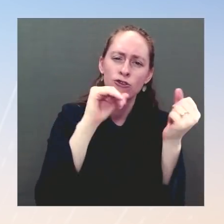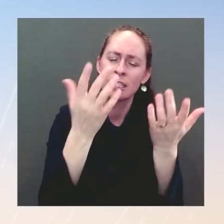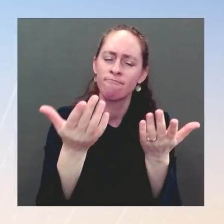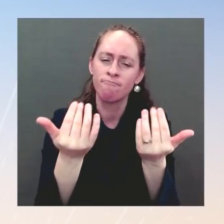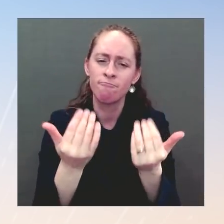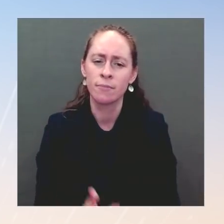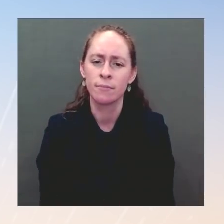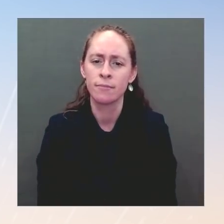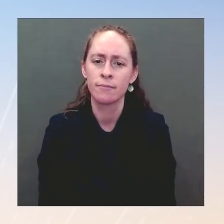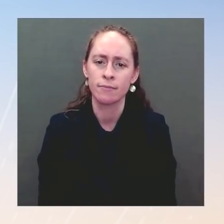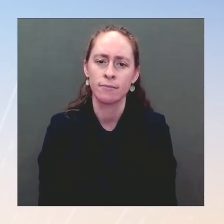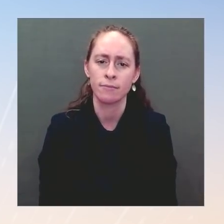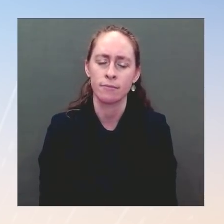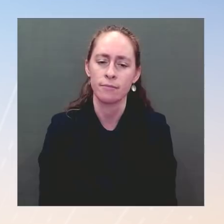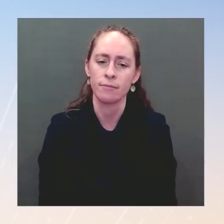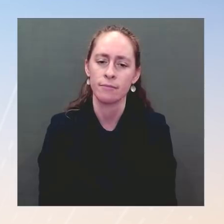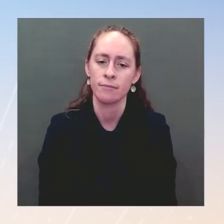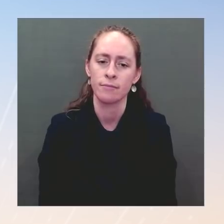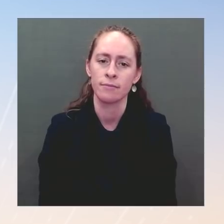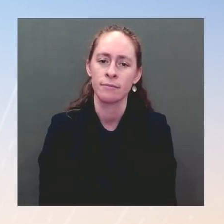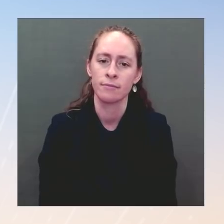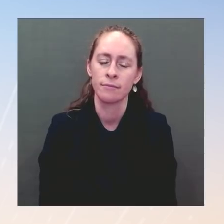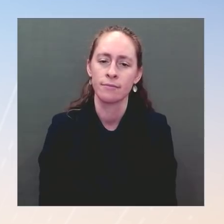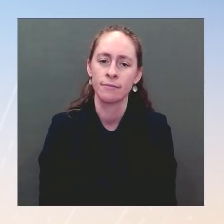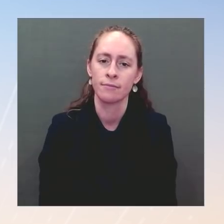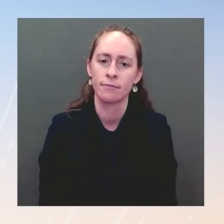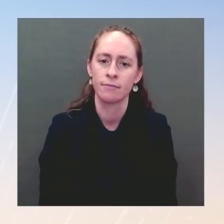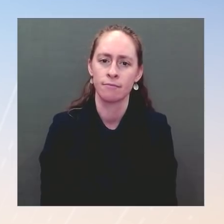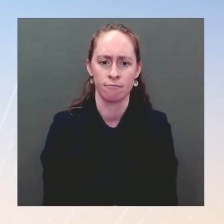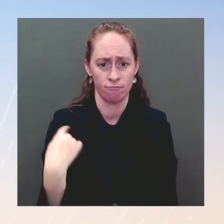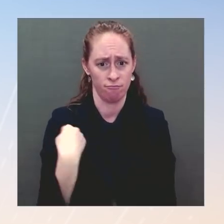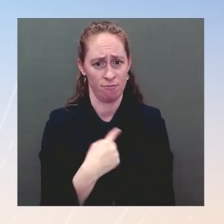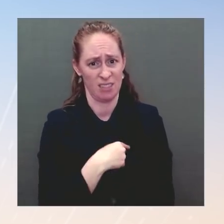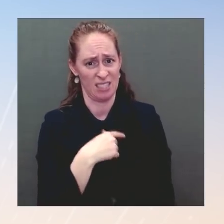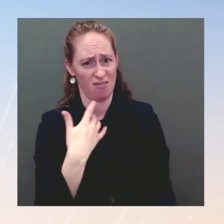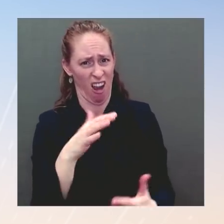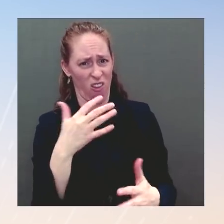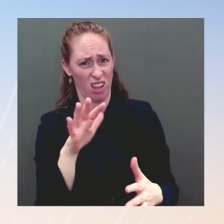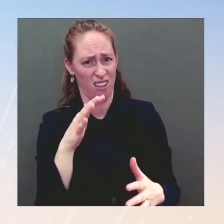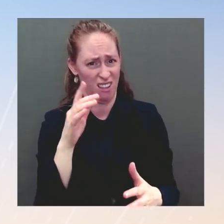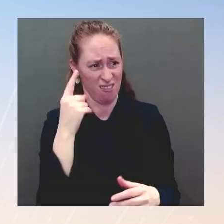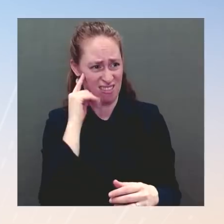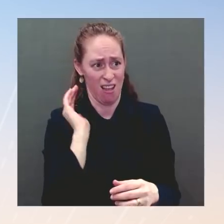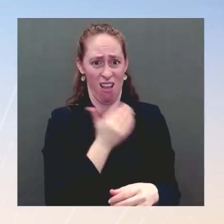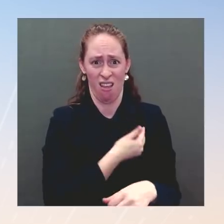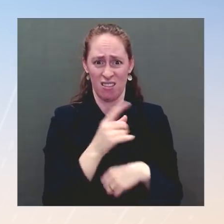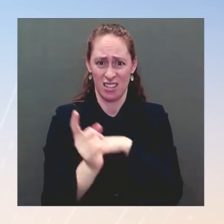or financial institution back in 2014. This is a farther step than that. As I noted a little bit earlier,